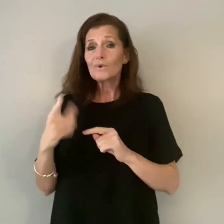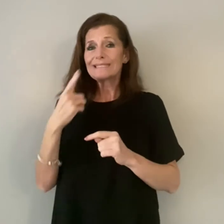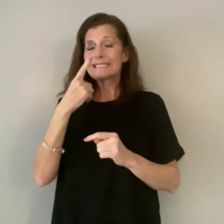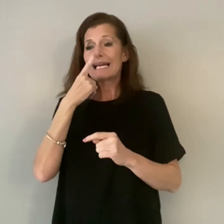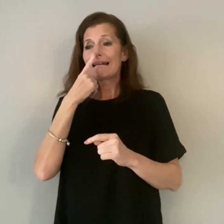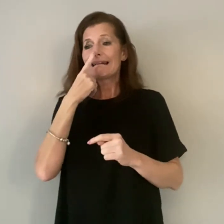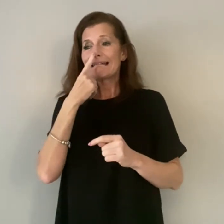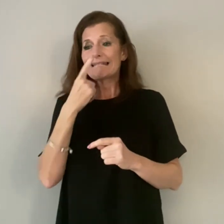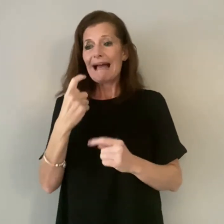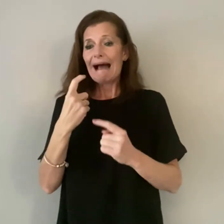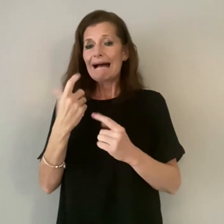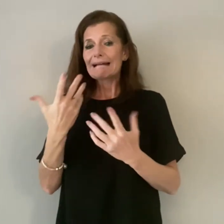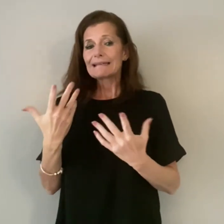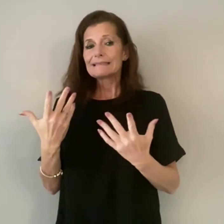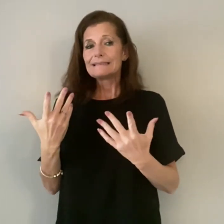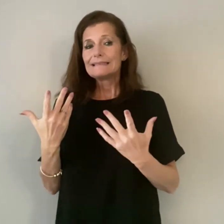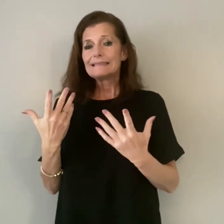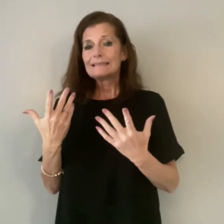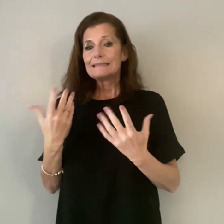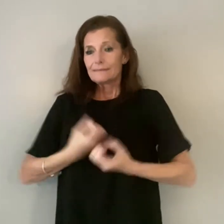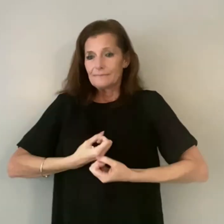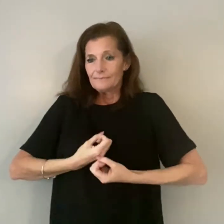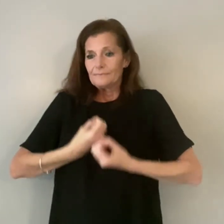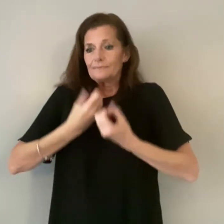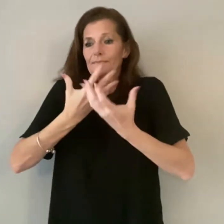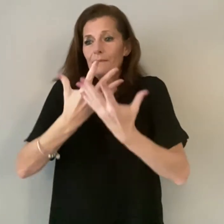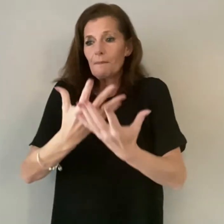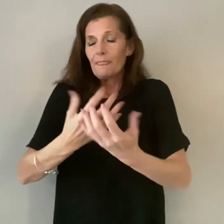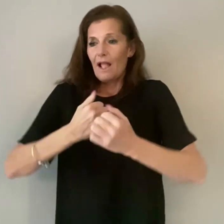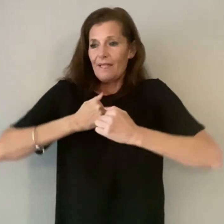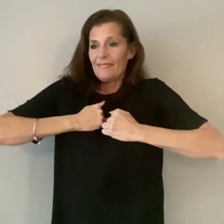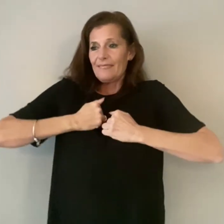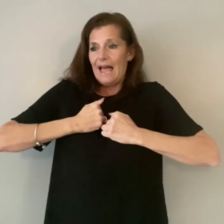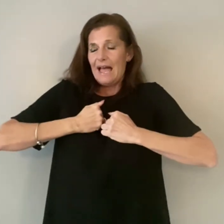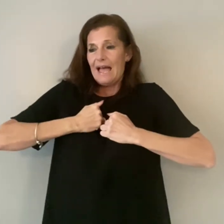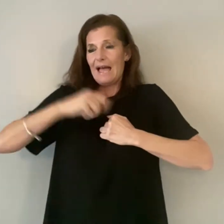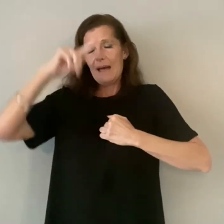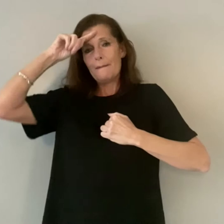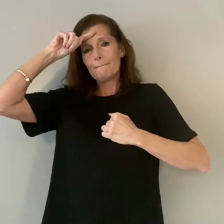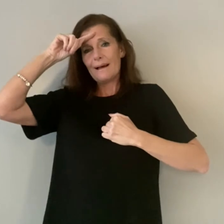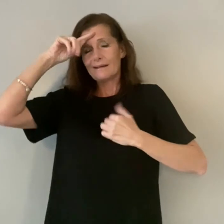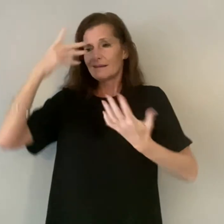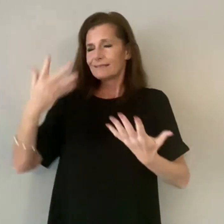can recognize and maybe even articulate where and their own unconscious bias is.